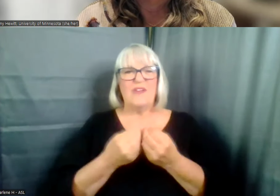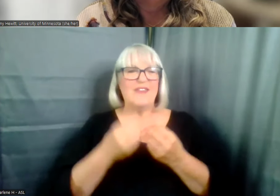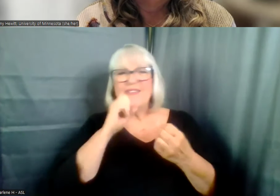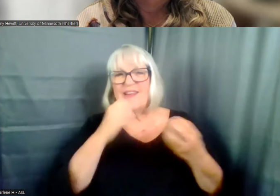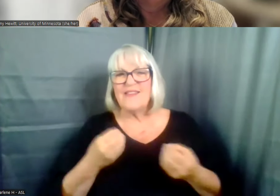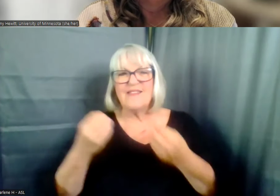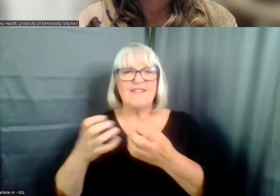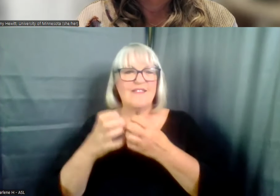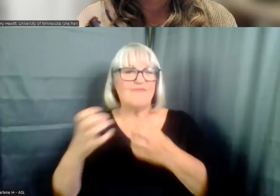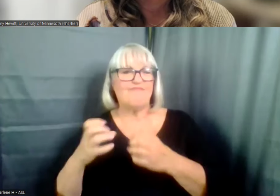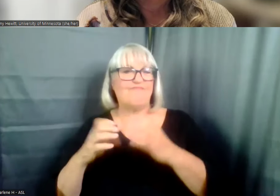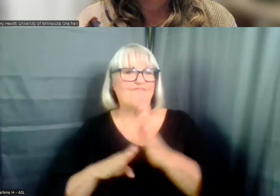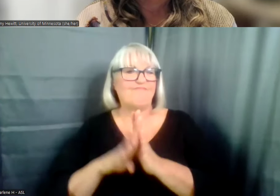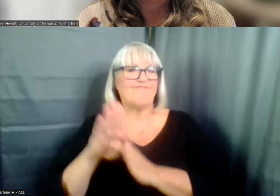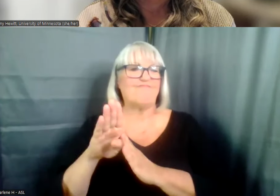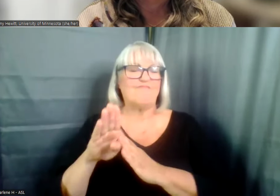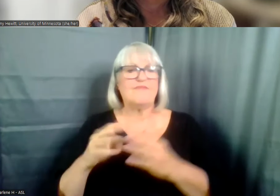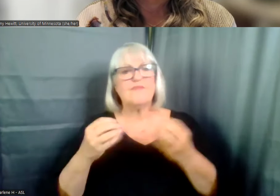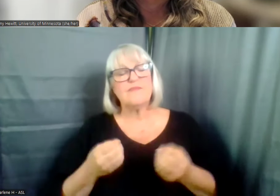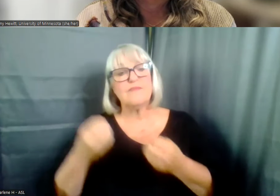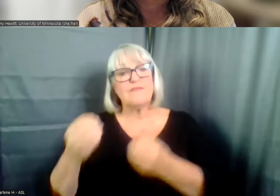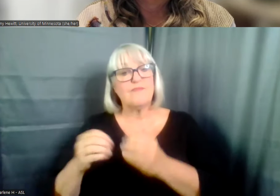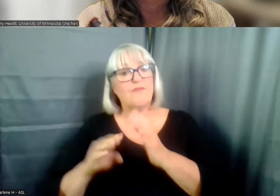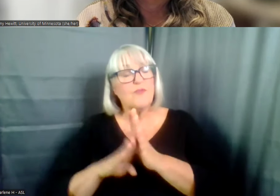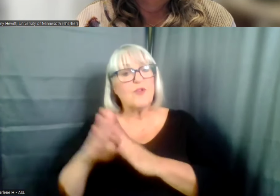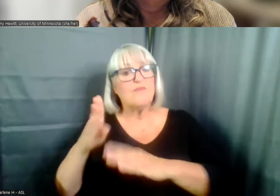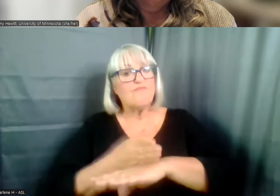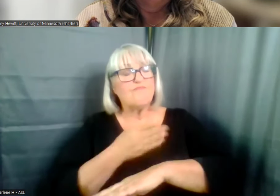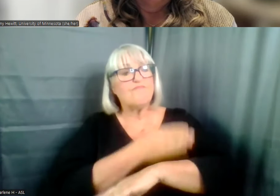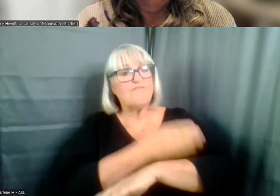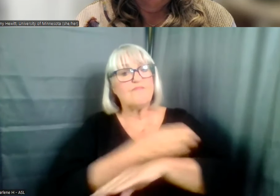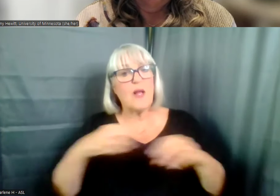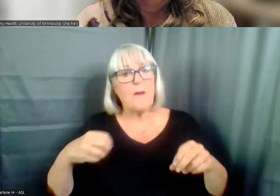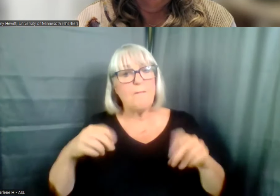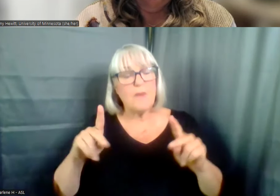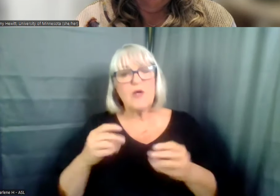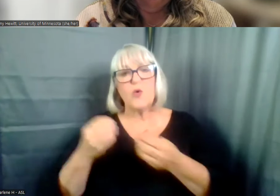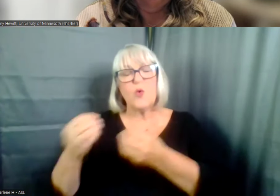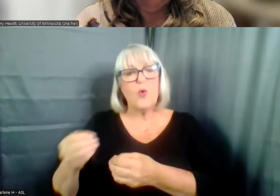advancement. Promoting advancement opportunities could allow workers to take on advanced caregiving